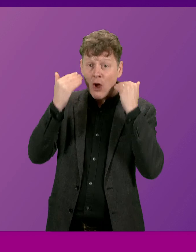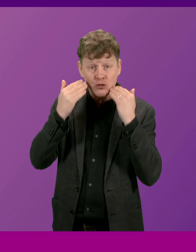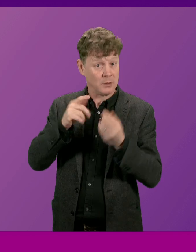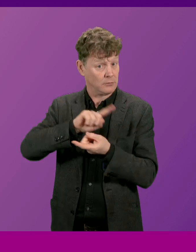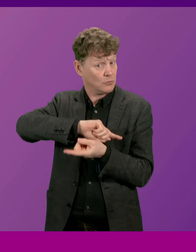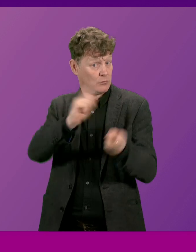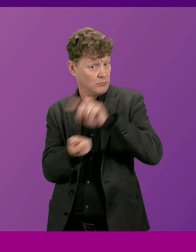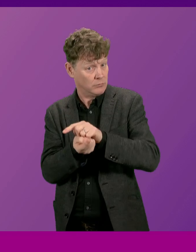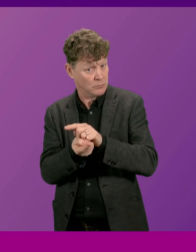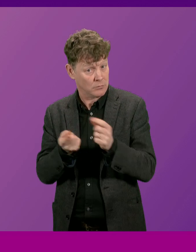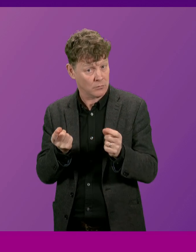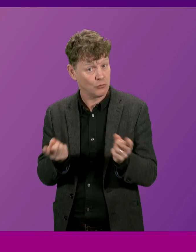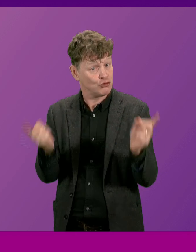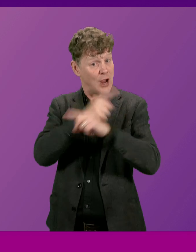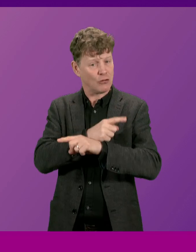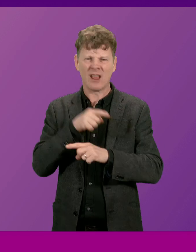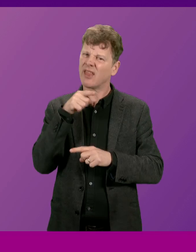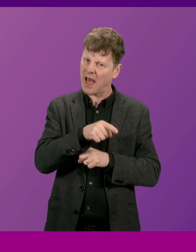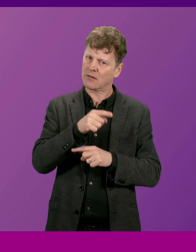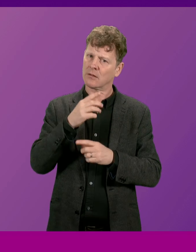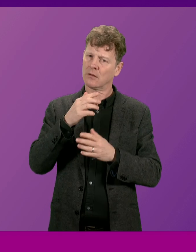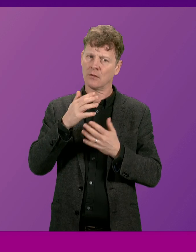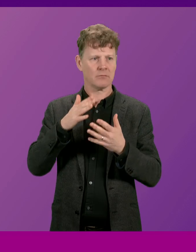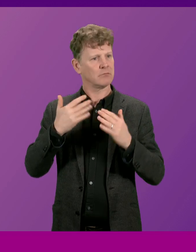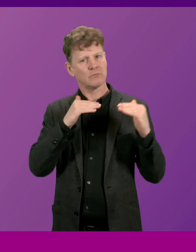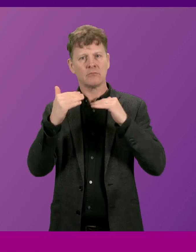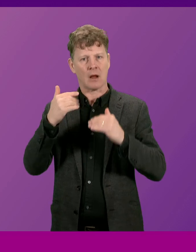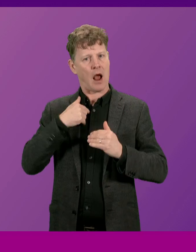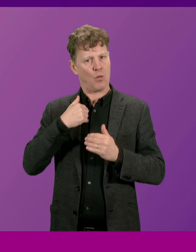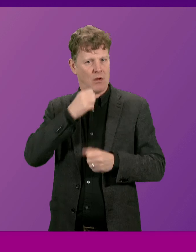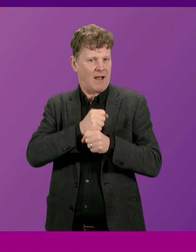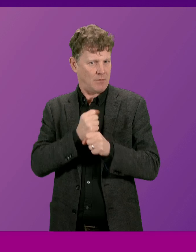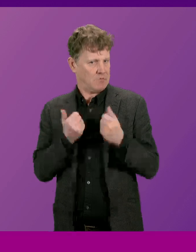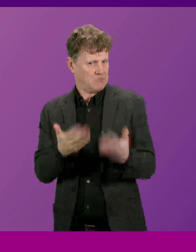That is a well-established statutory route through which such approaches can be pursued.